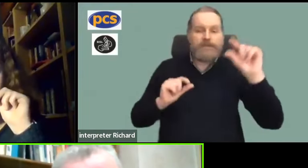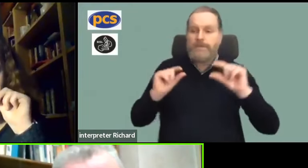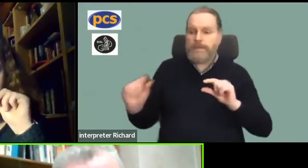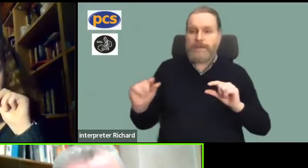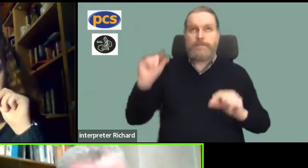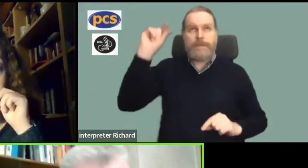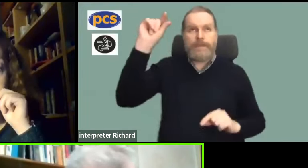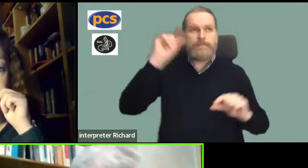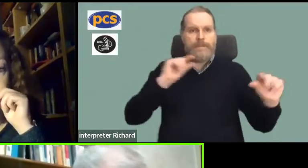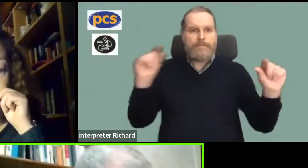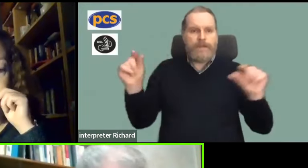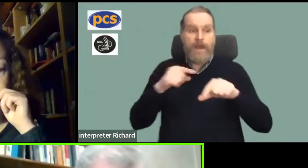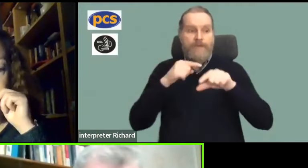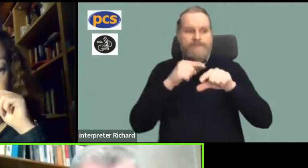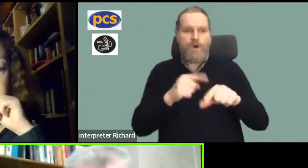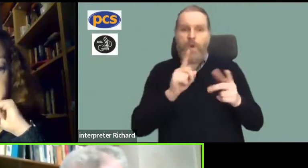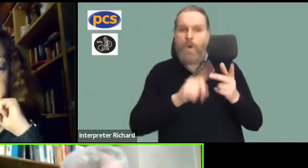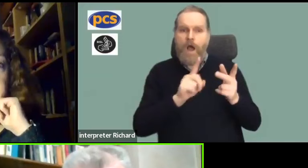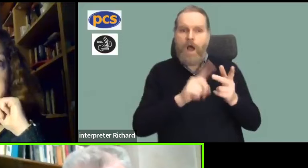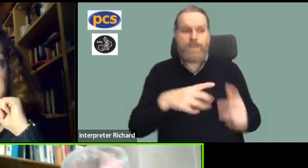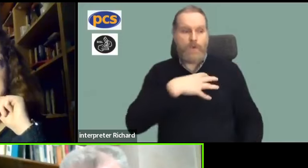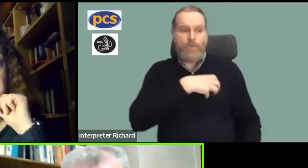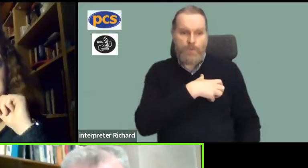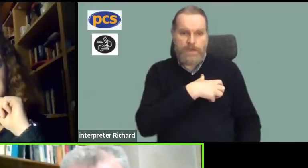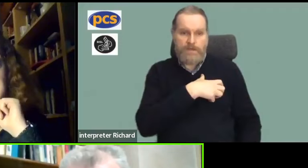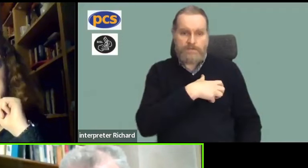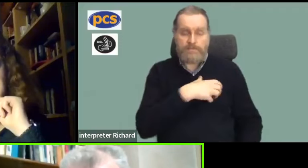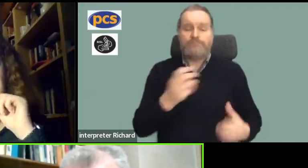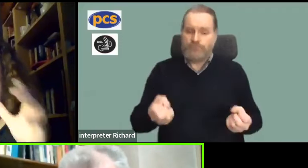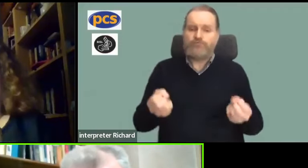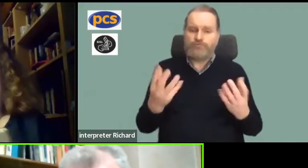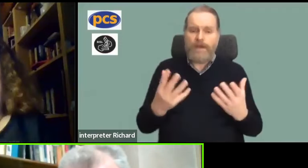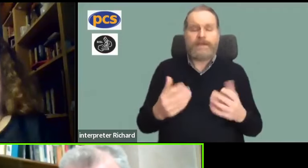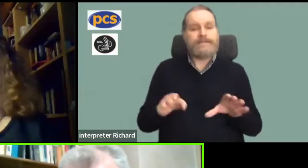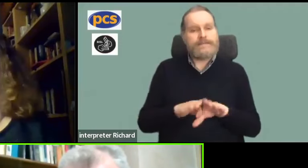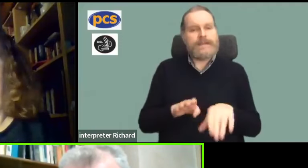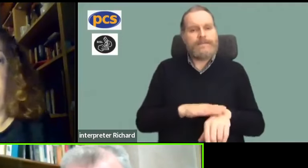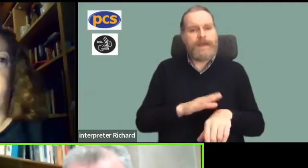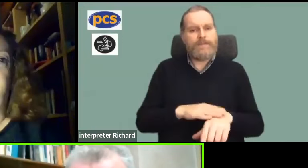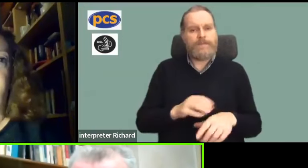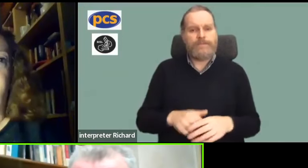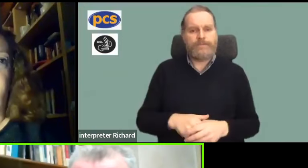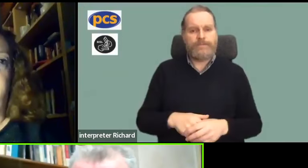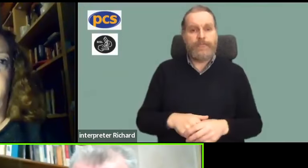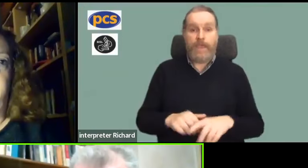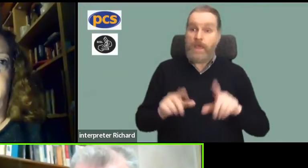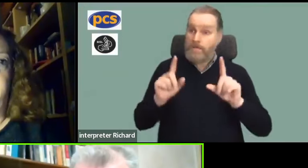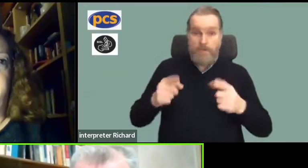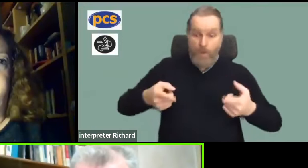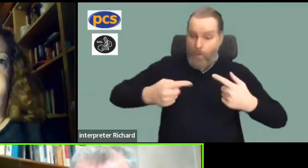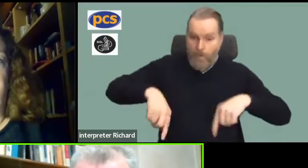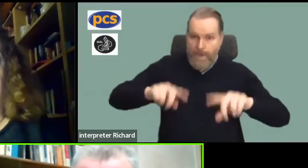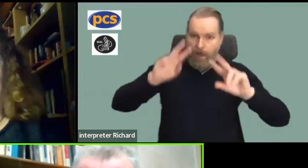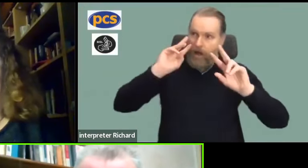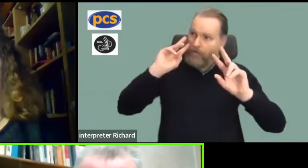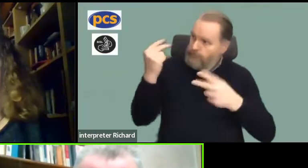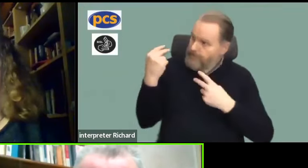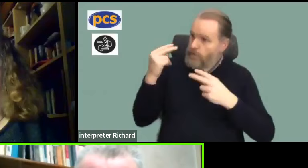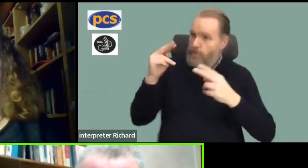That means that when we're making sacrifices it has a real big effect, and we continue to increase increase disruption, but do But I do also want to say that all of this is constantly to be